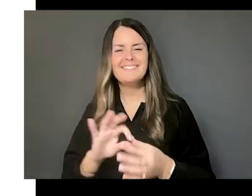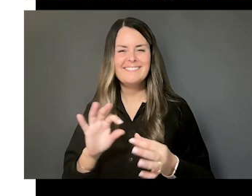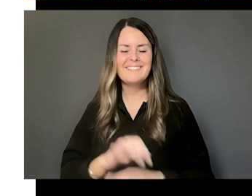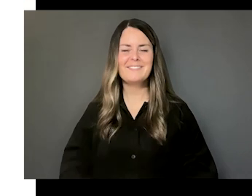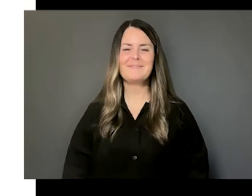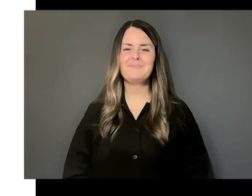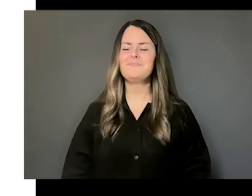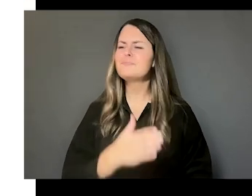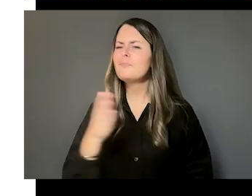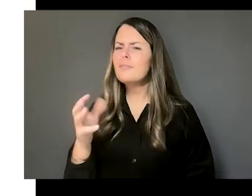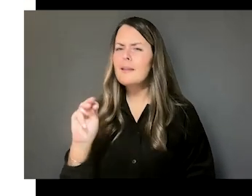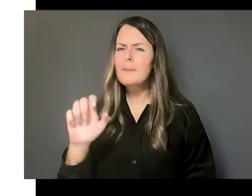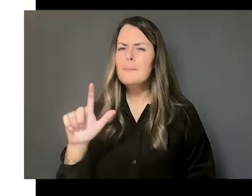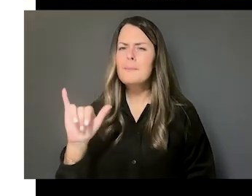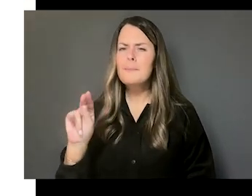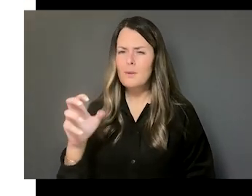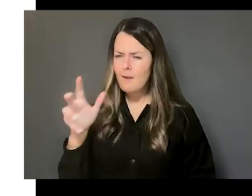Melanie, do you want to add anything to this one?